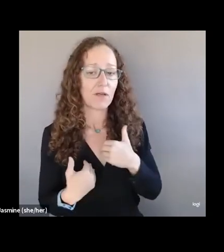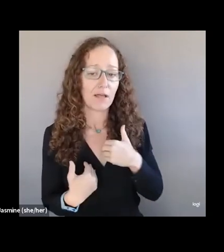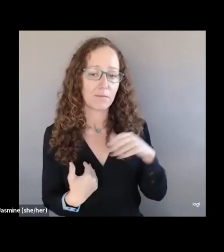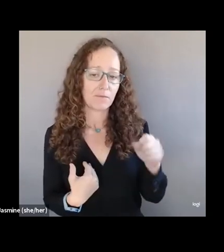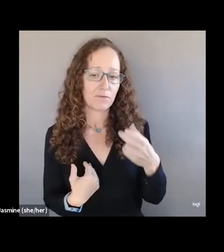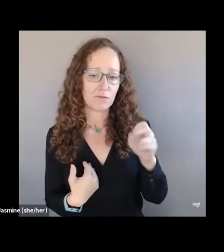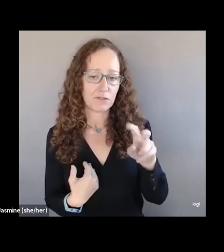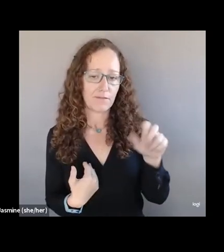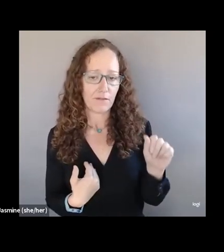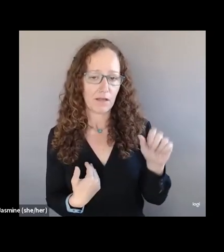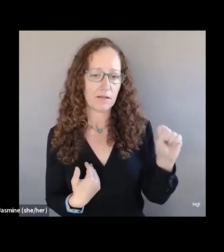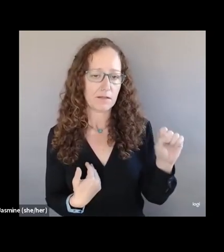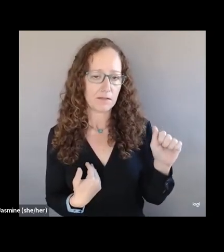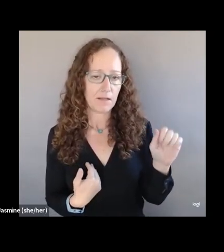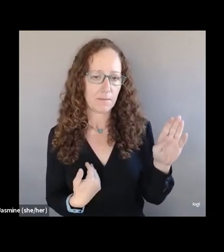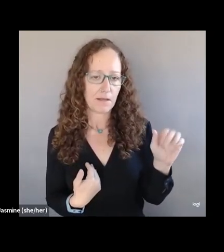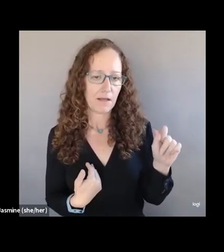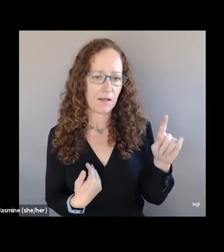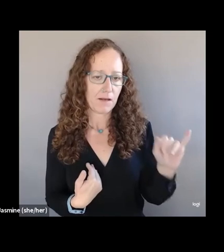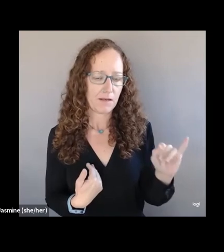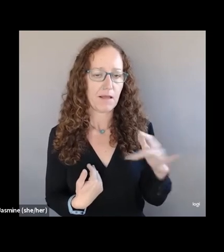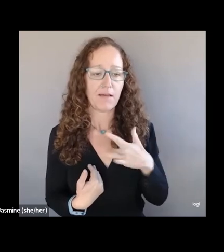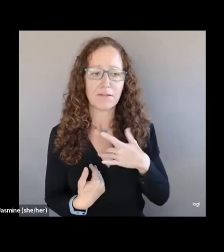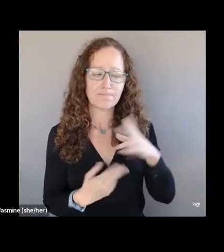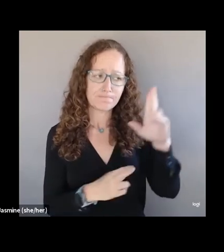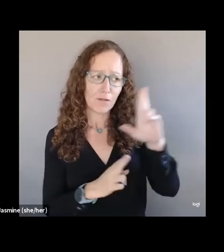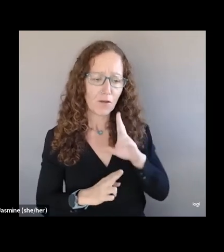of the new assistant professors in the EdD program here at Sac